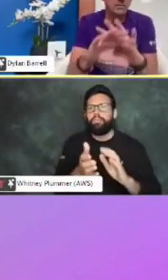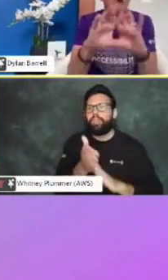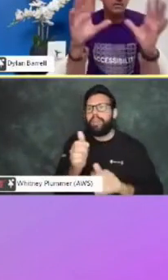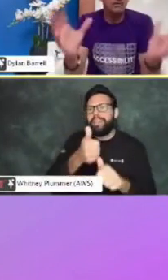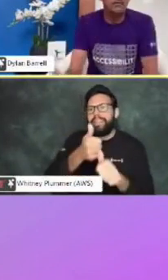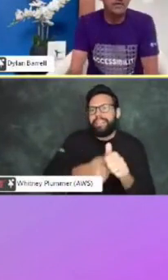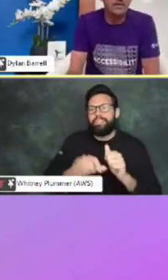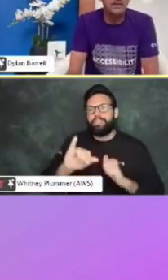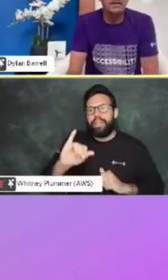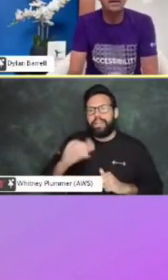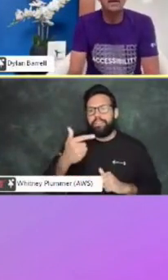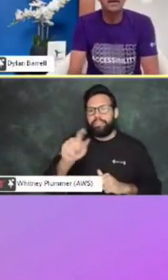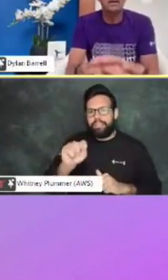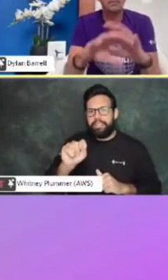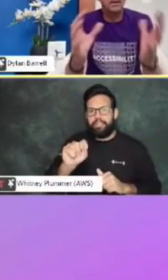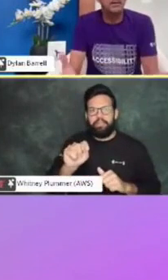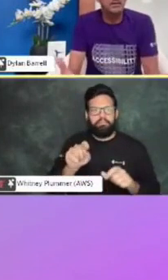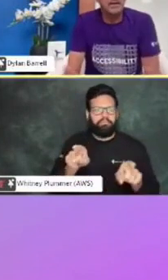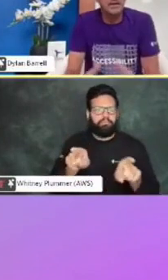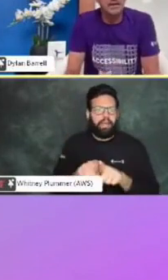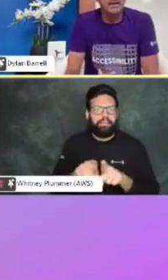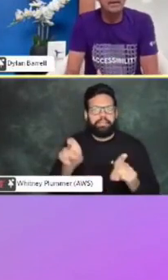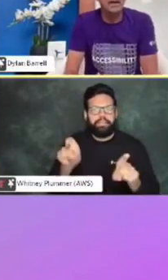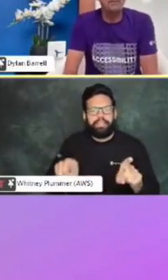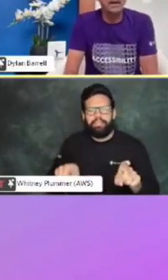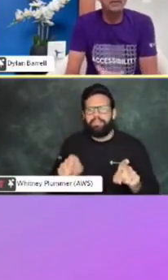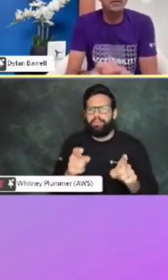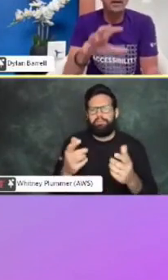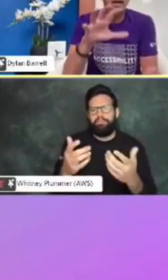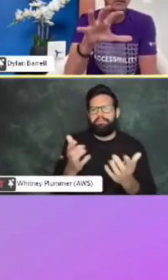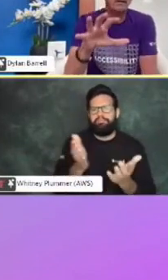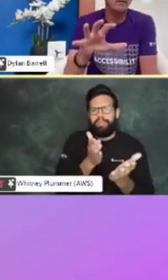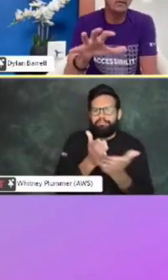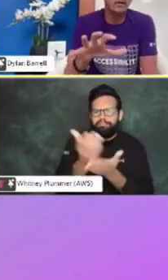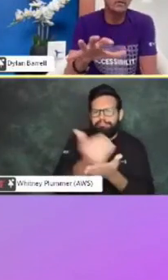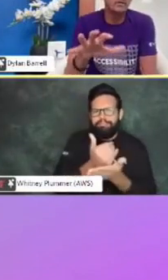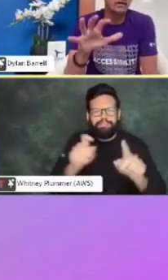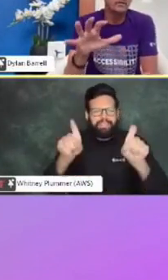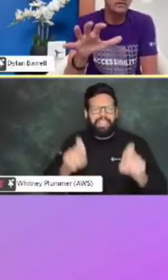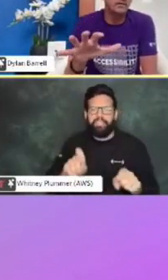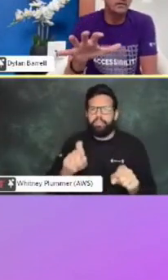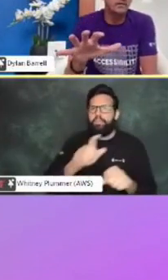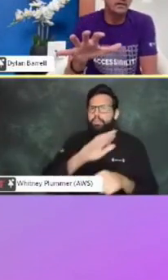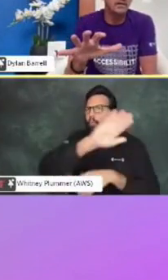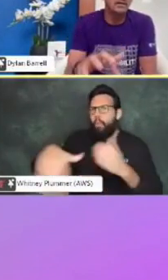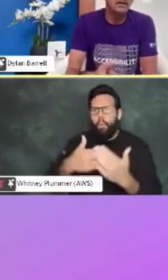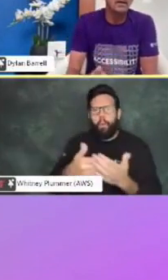so you can fully comprehensively test an entire page, and you have all those results in a single test case.